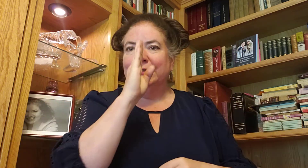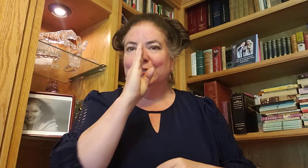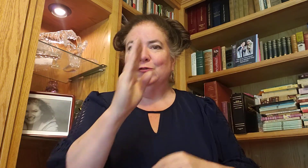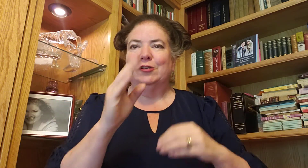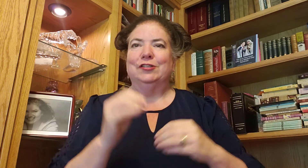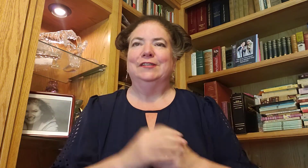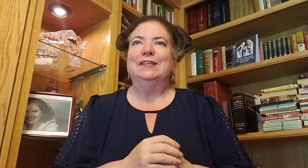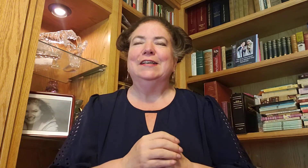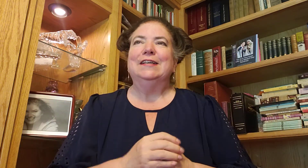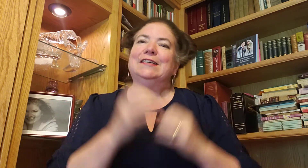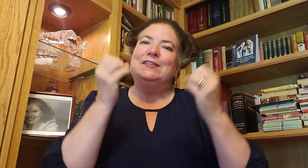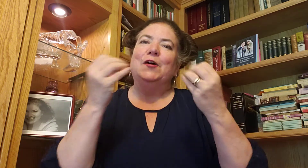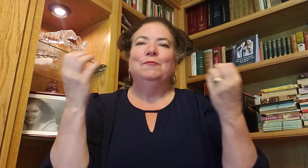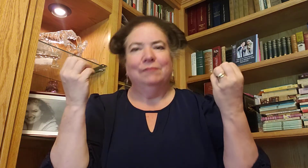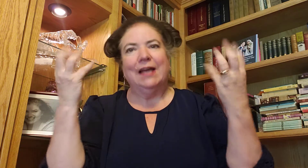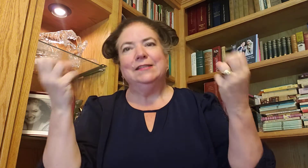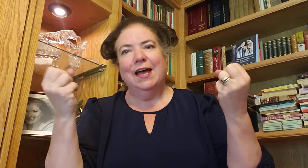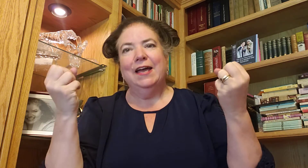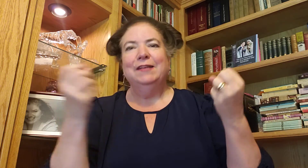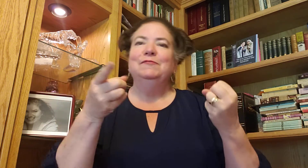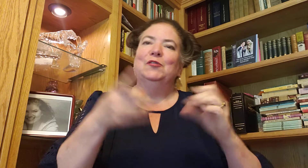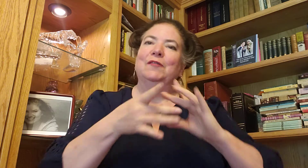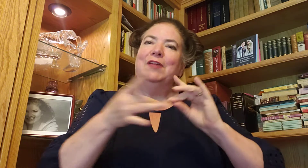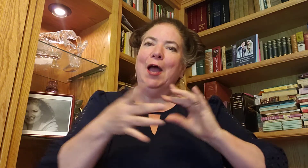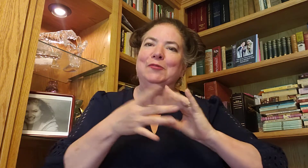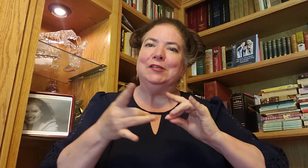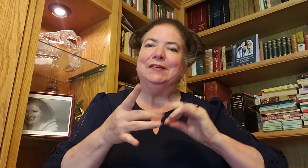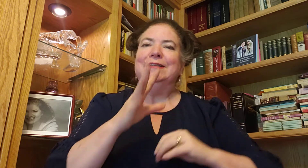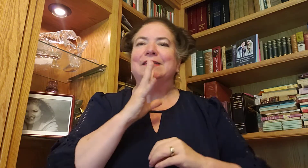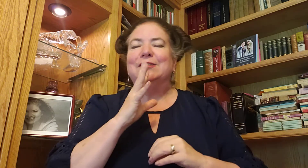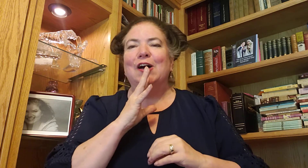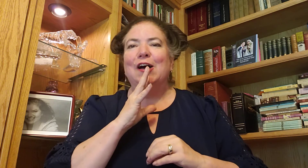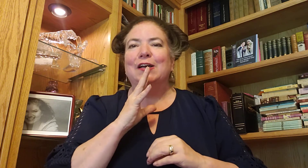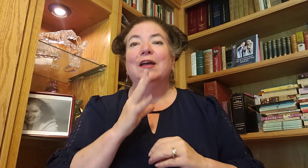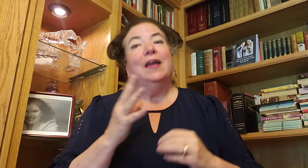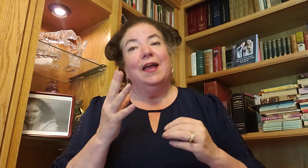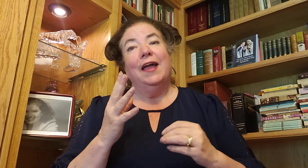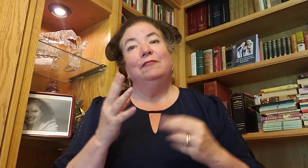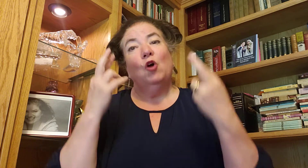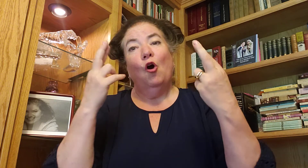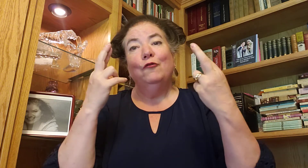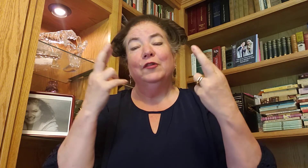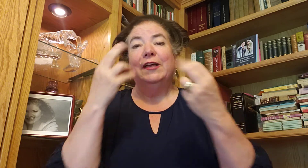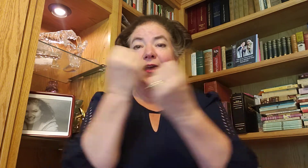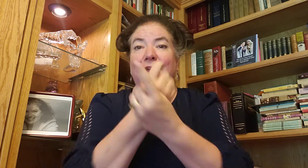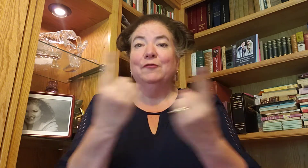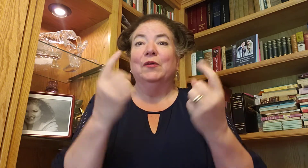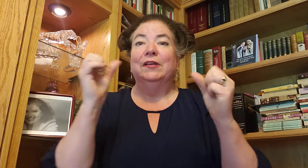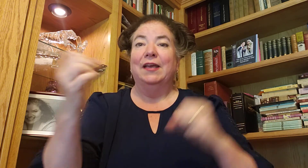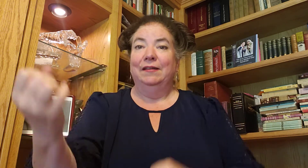instruction. So I sign, you have captions, I talk and hopefully everyone can